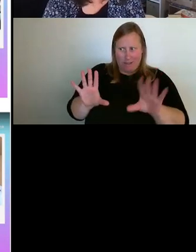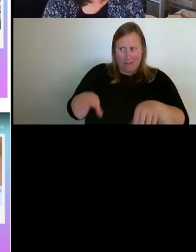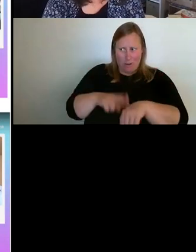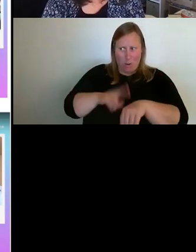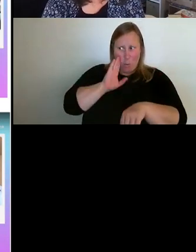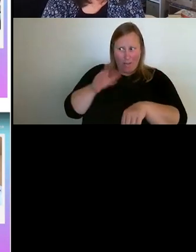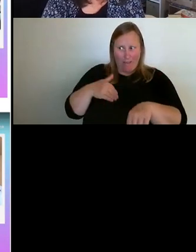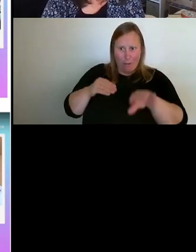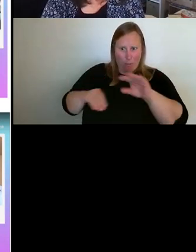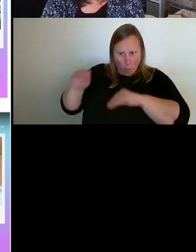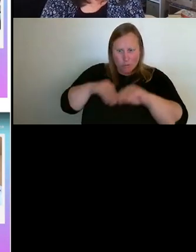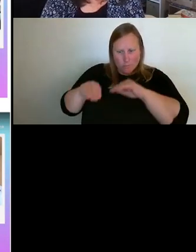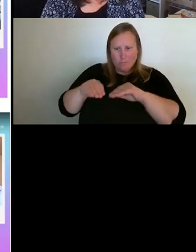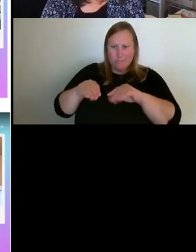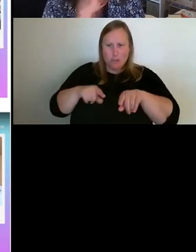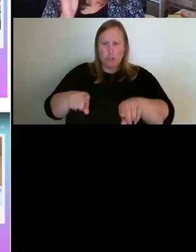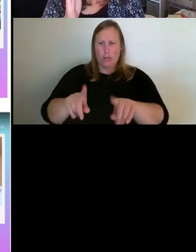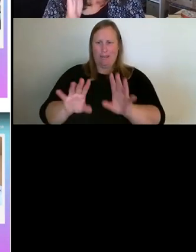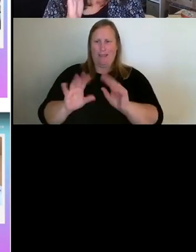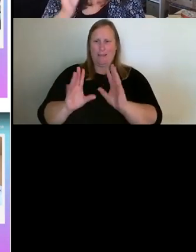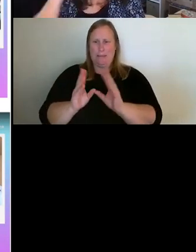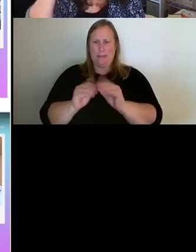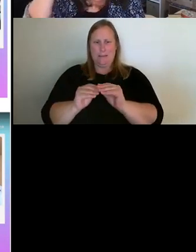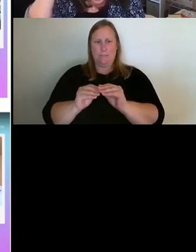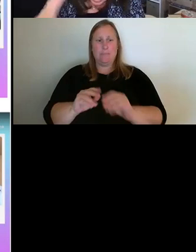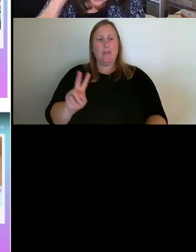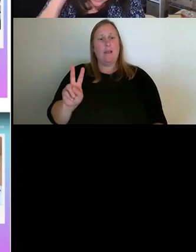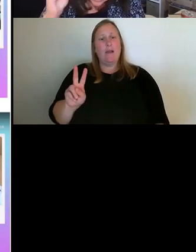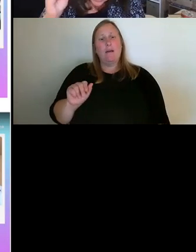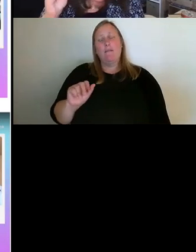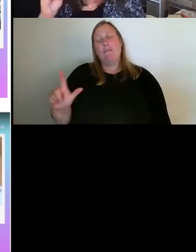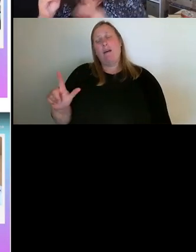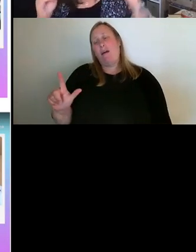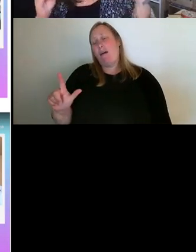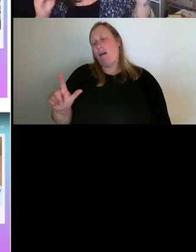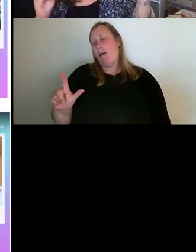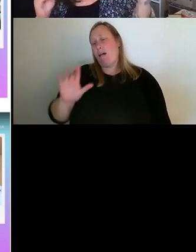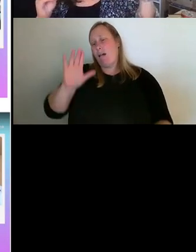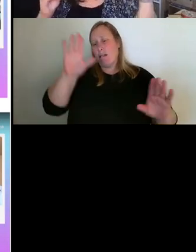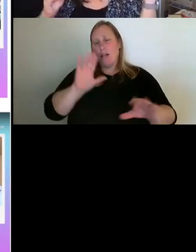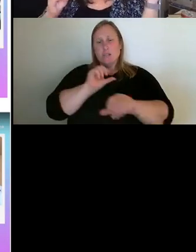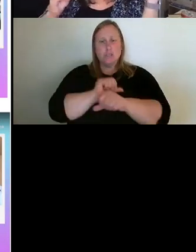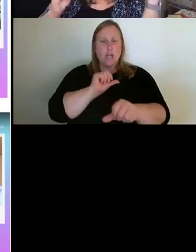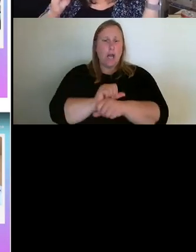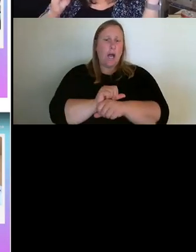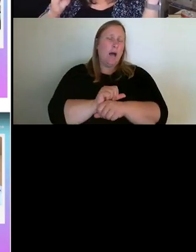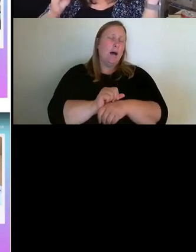this session. Val does an excellent job. She says at the beginning that there is going